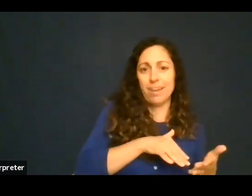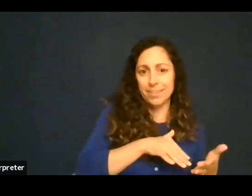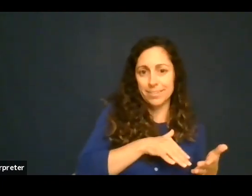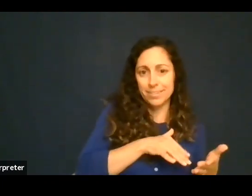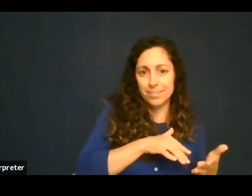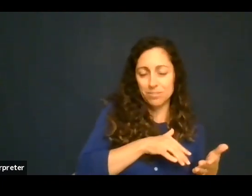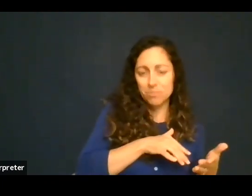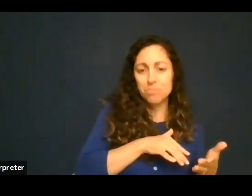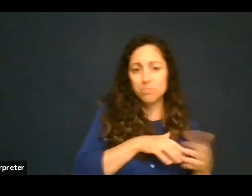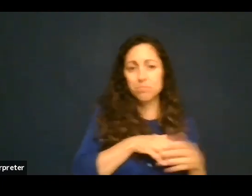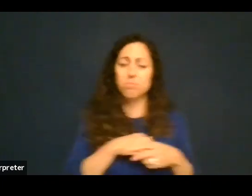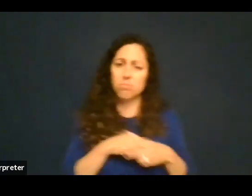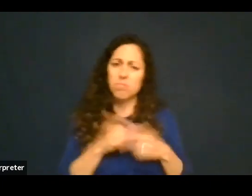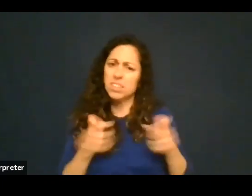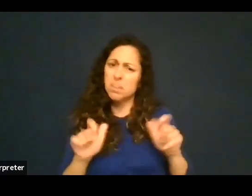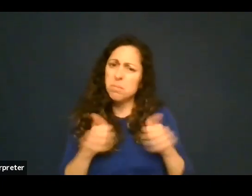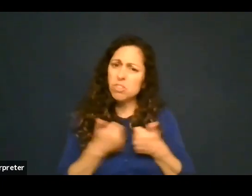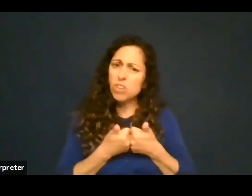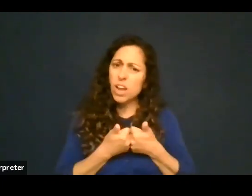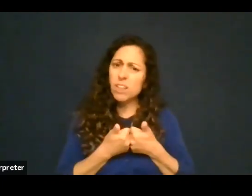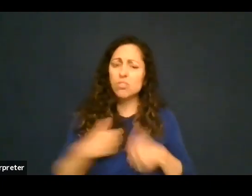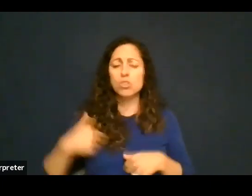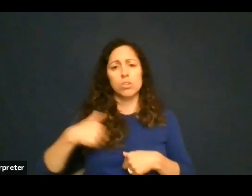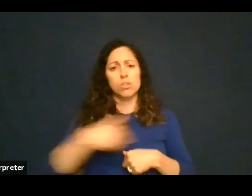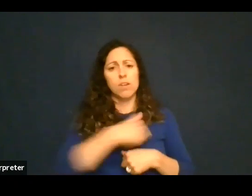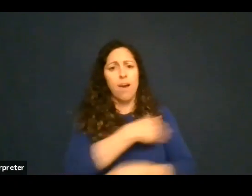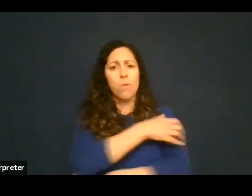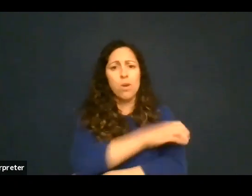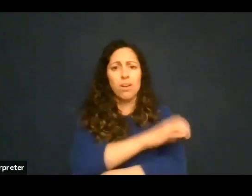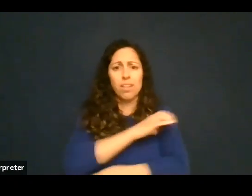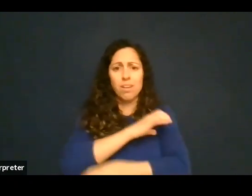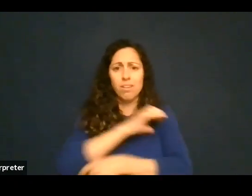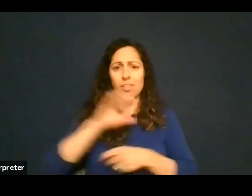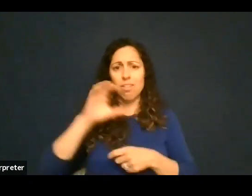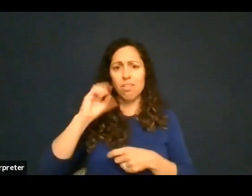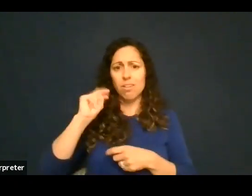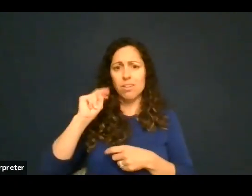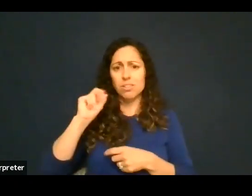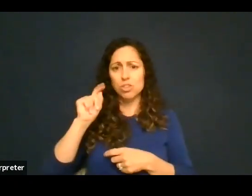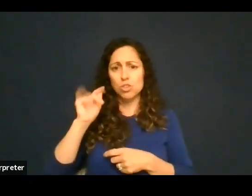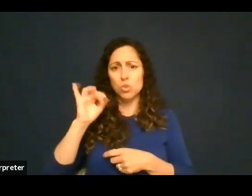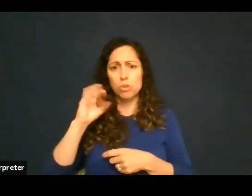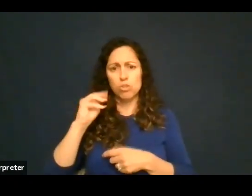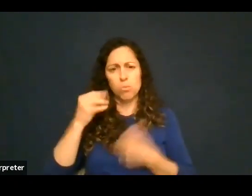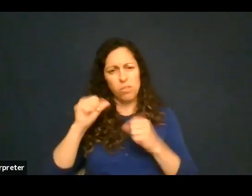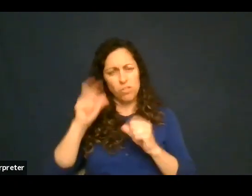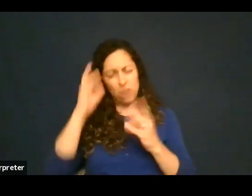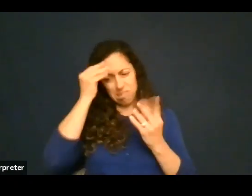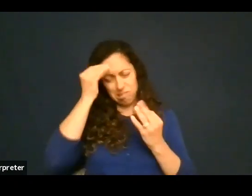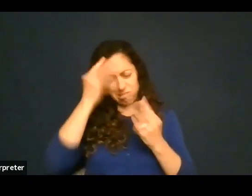has discussed trying to design studies where we use multiple different sub-types